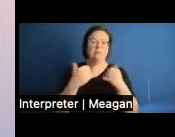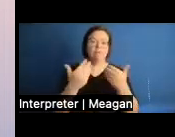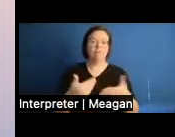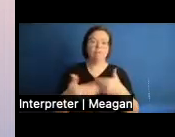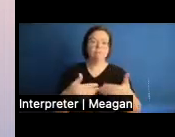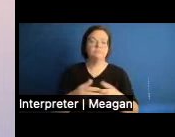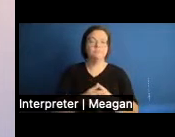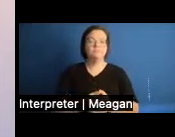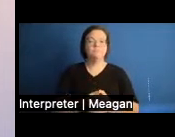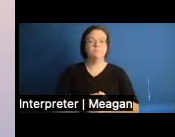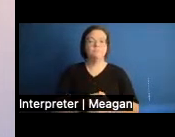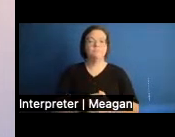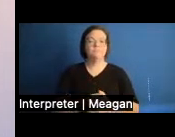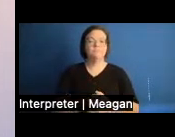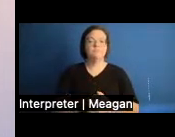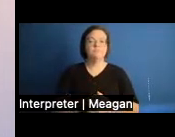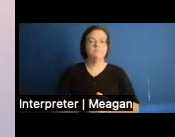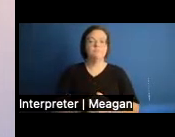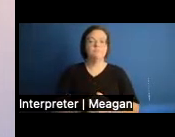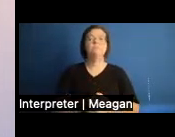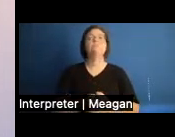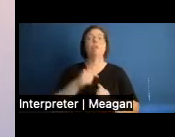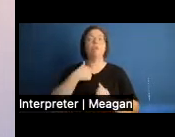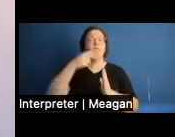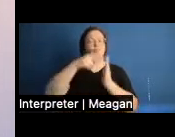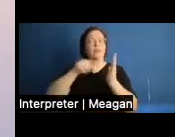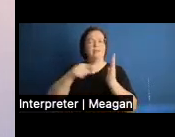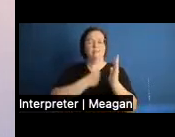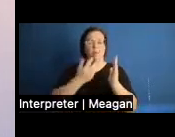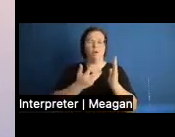eventually, way after reading these poems and feeling a draw to them. I encountered